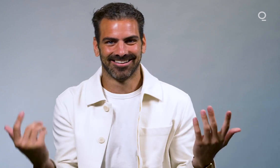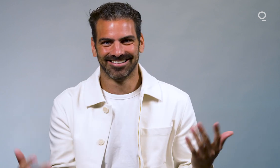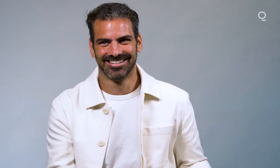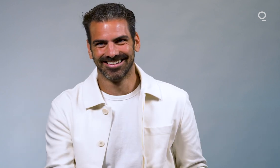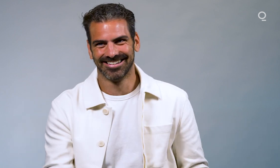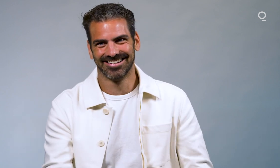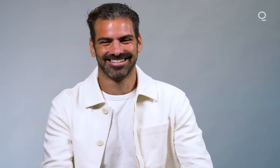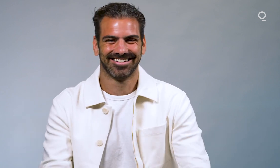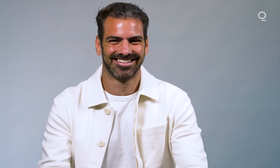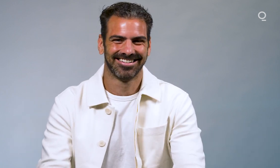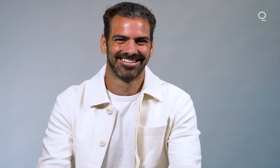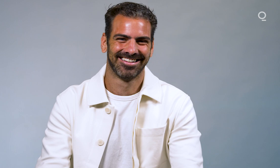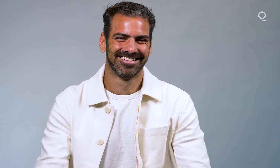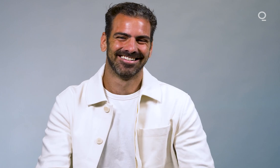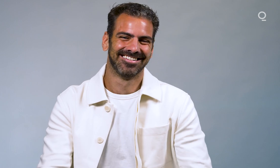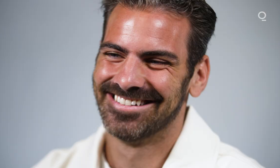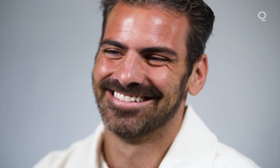to wanna center themselves and ask us to just orbit them.